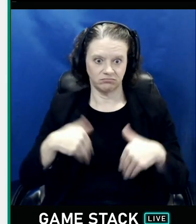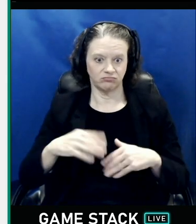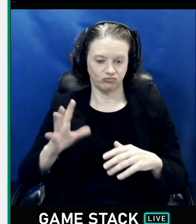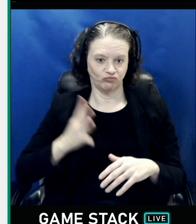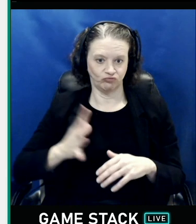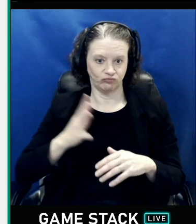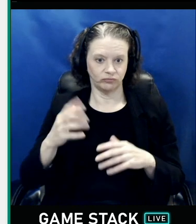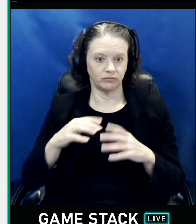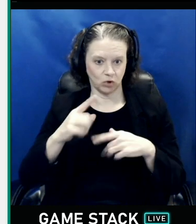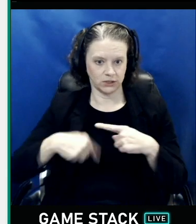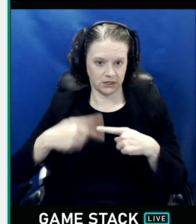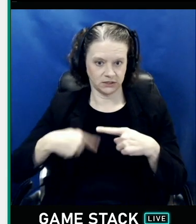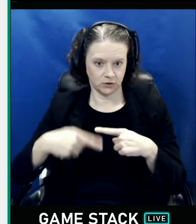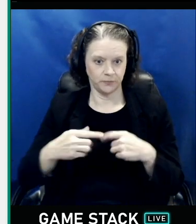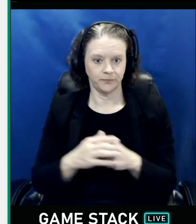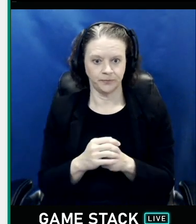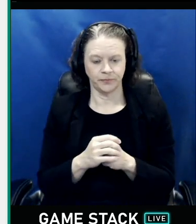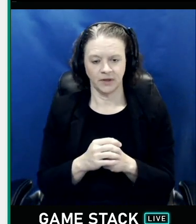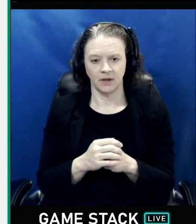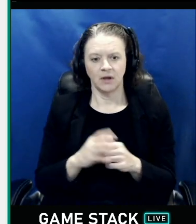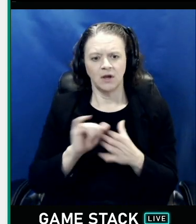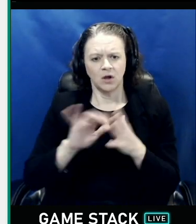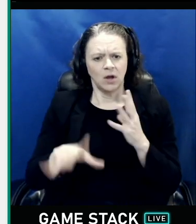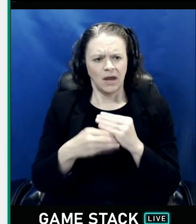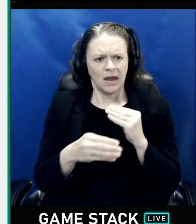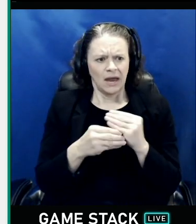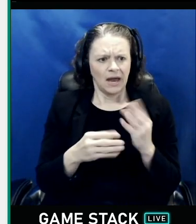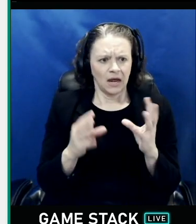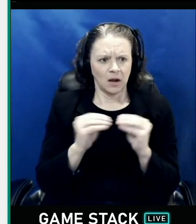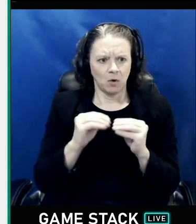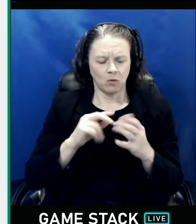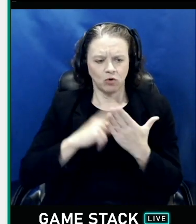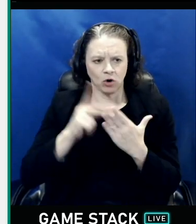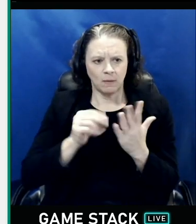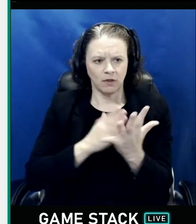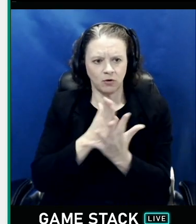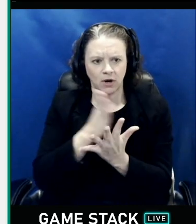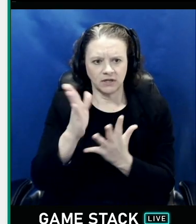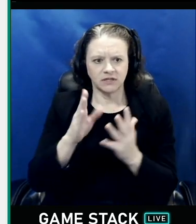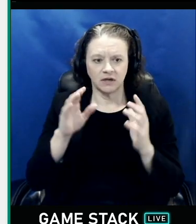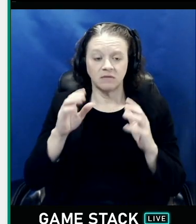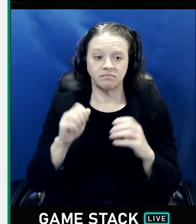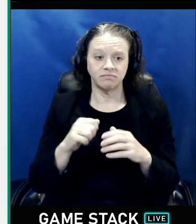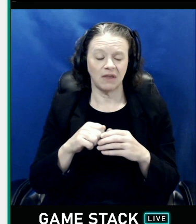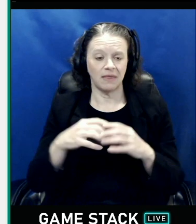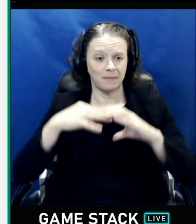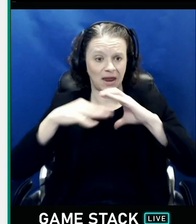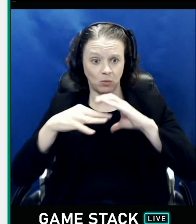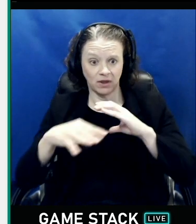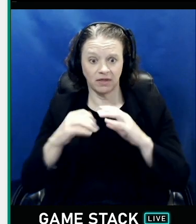As program threads are added to the system, both bandwidth and latency may increase. Each logical processor may have memory demand,